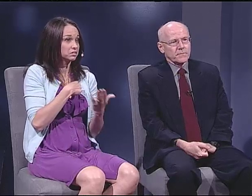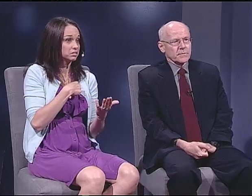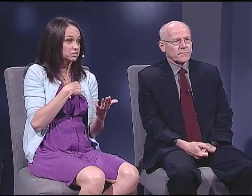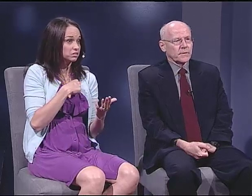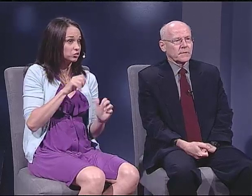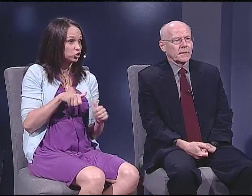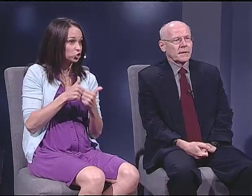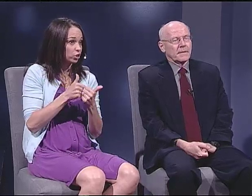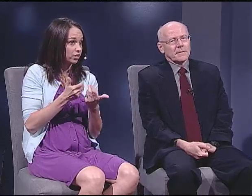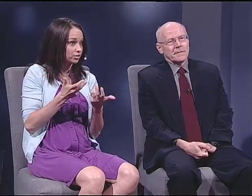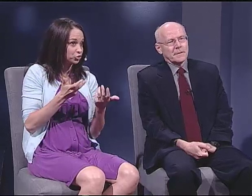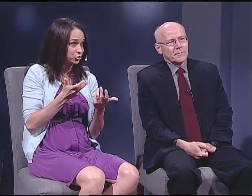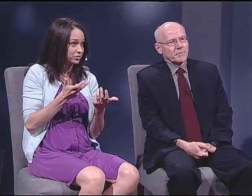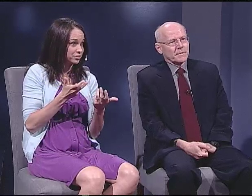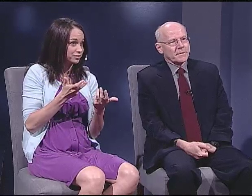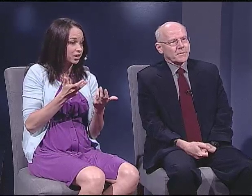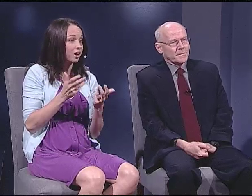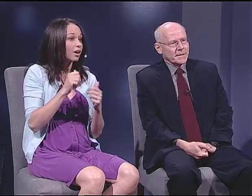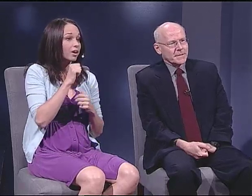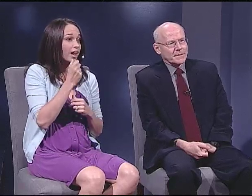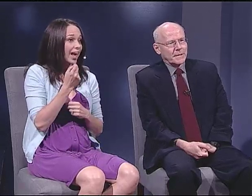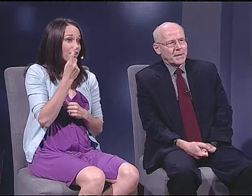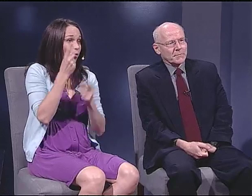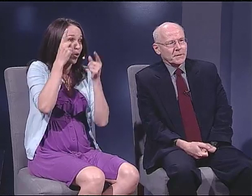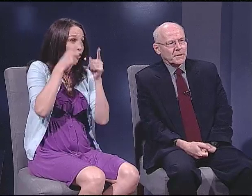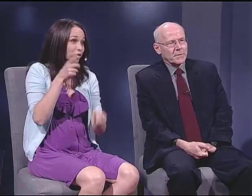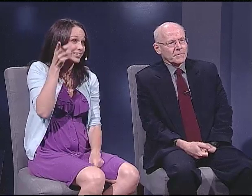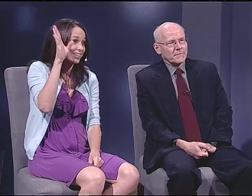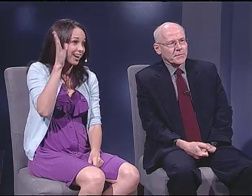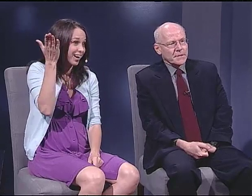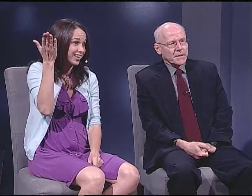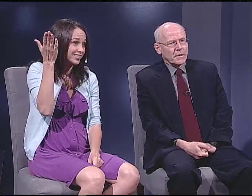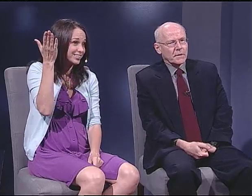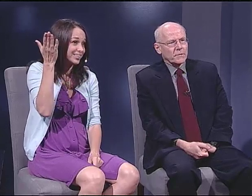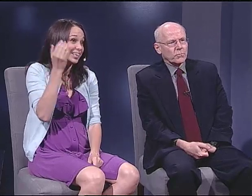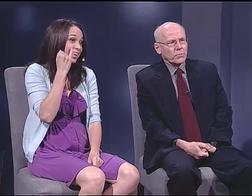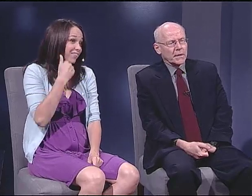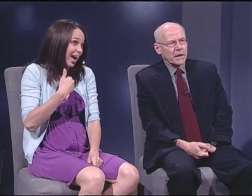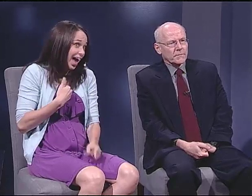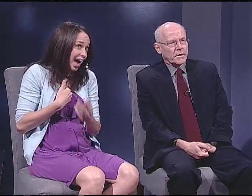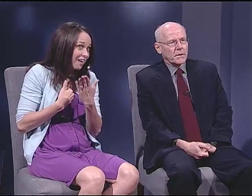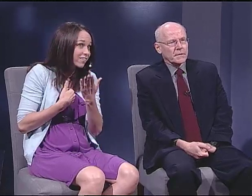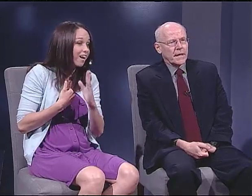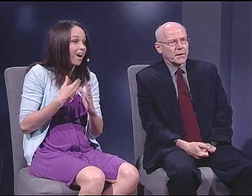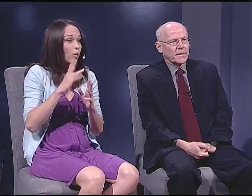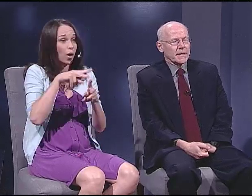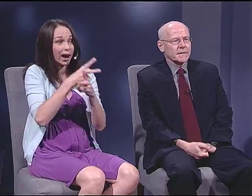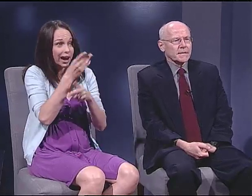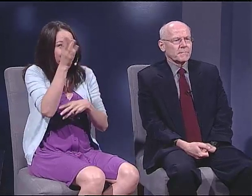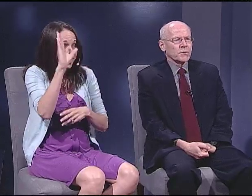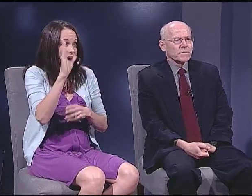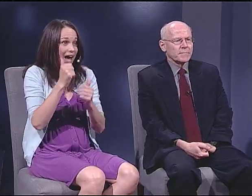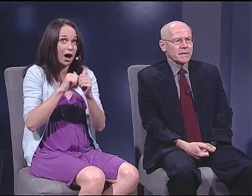first of all not everyone agrees about God or if there is a God or what kind of God, and how to access Him and who speaks